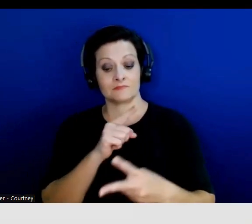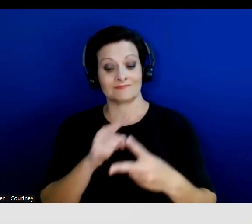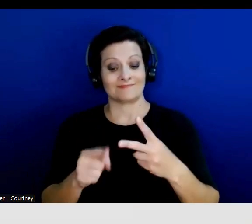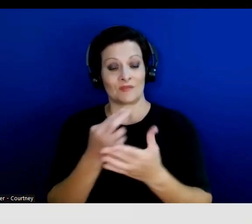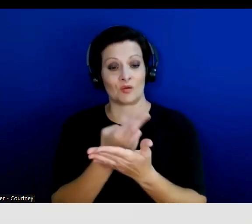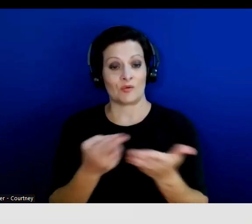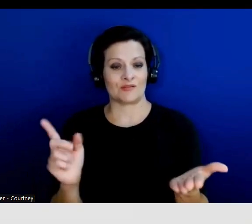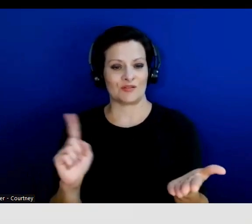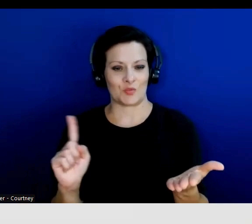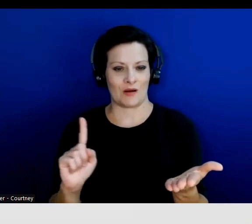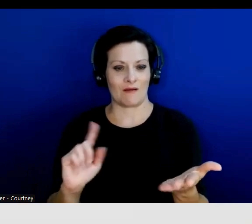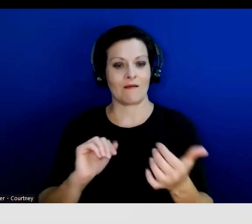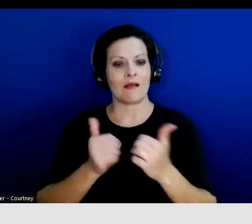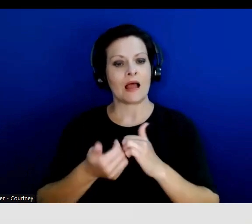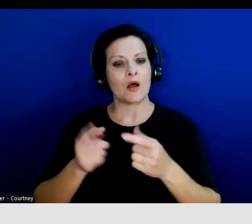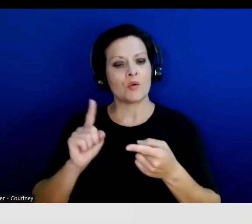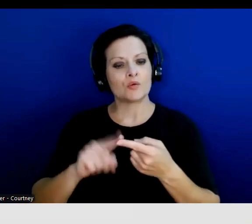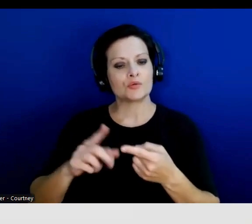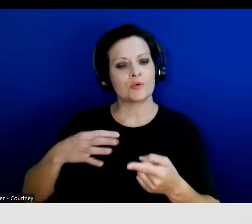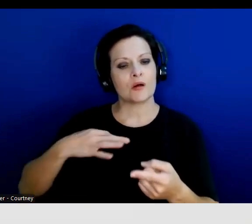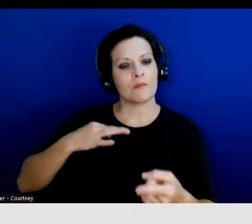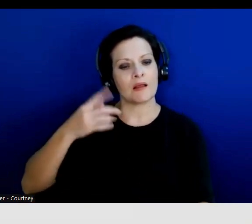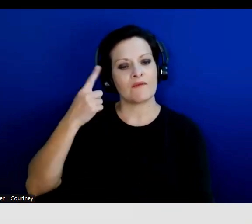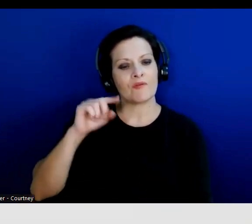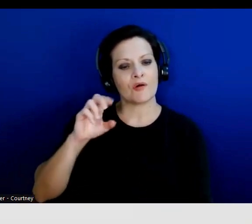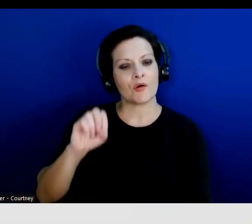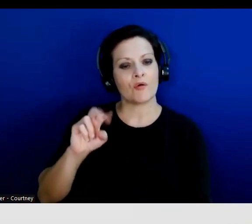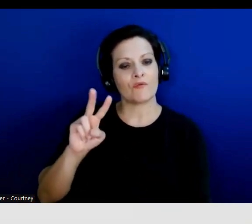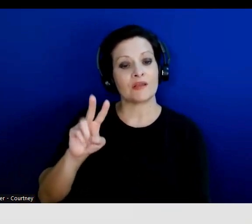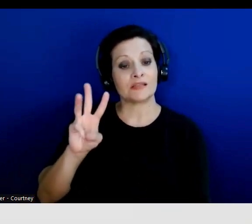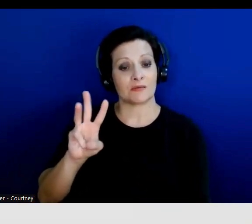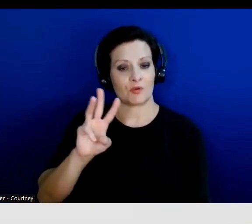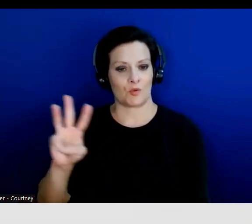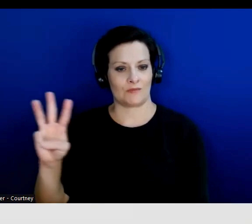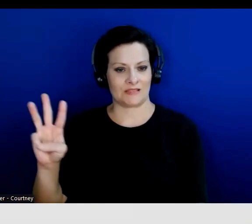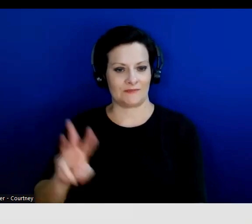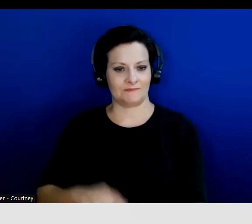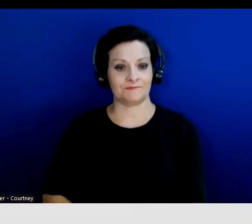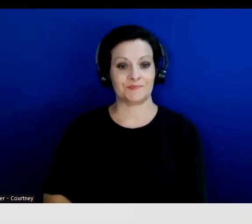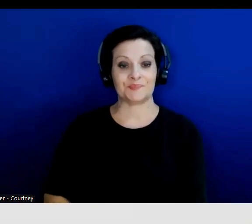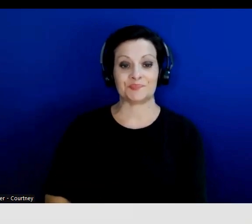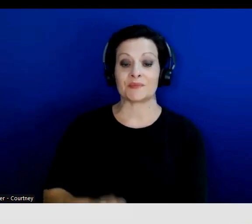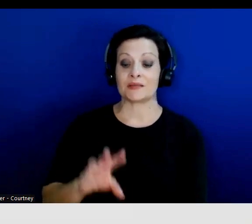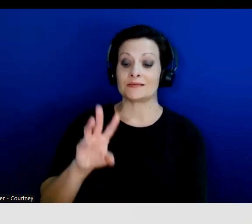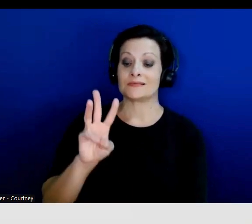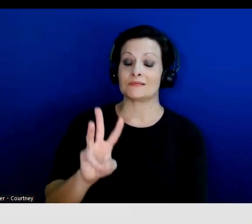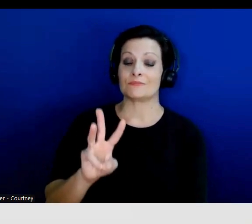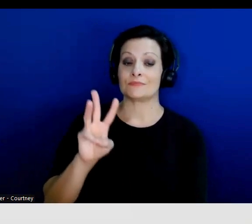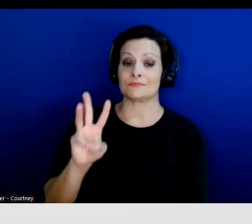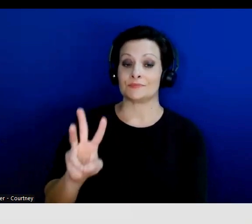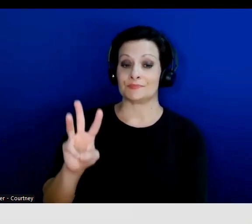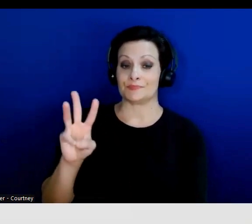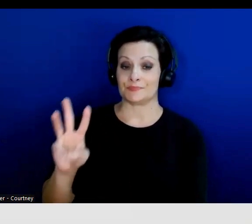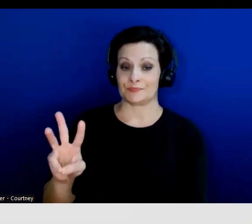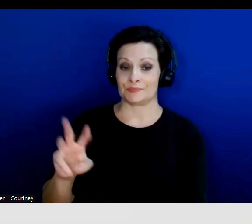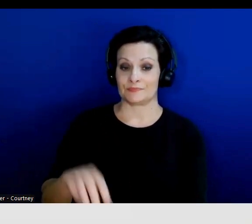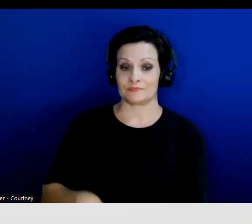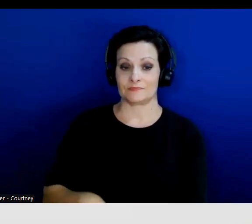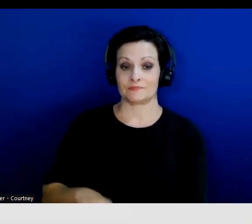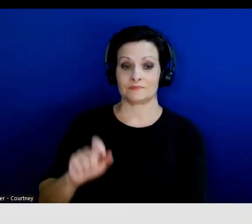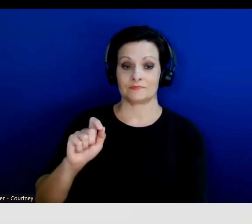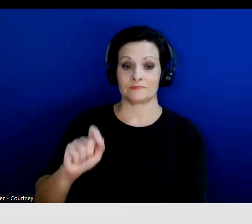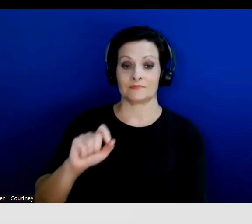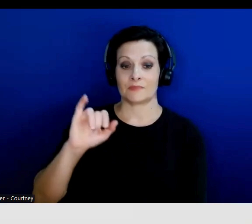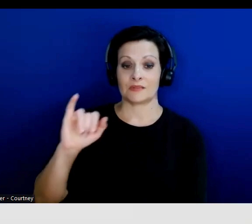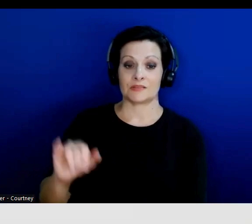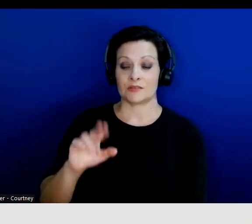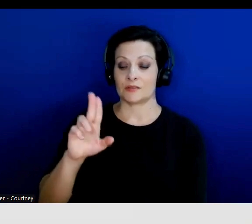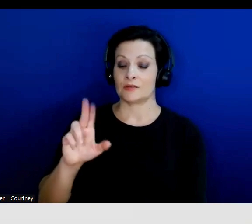the “How to Apply for OVW Funding” webpage, at www.justice.gov/ovw/how-to-apply-for-ovw-funding.